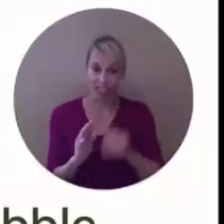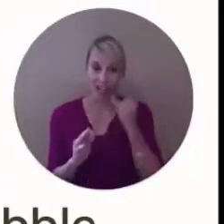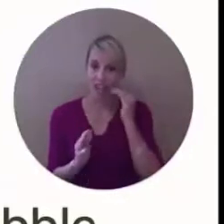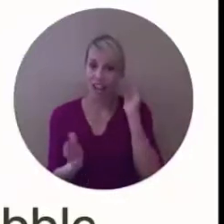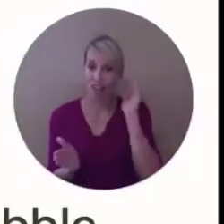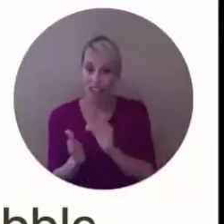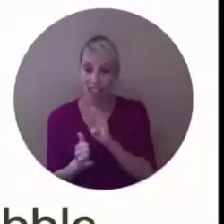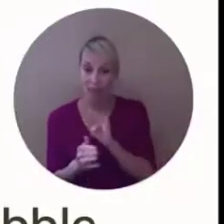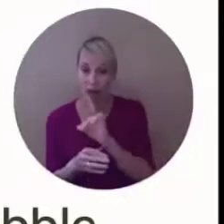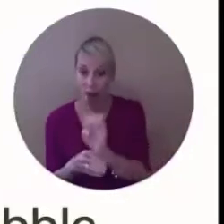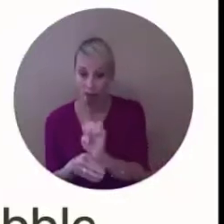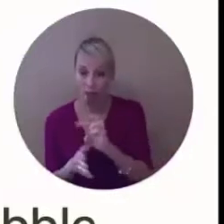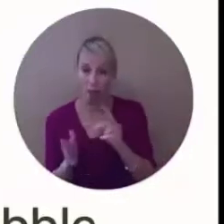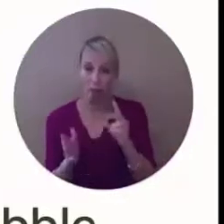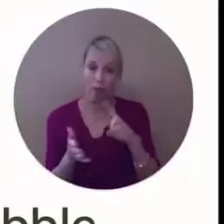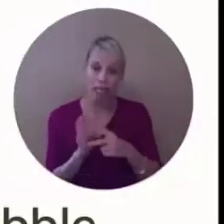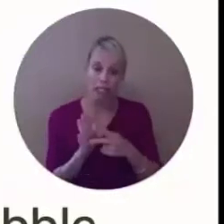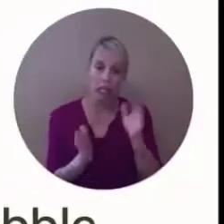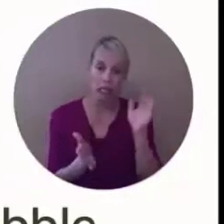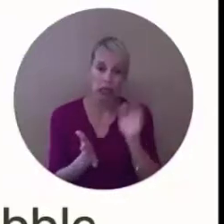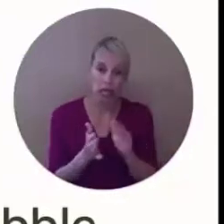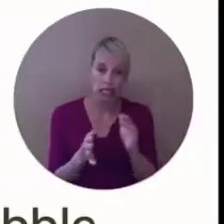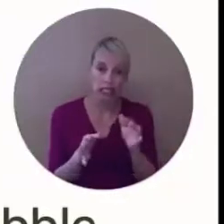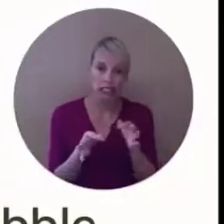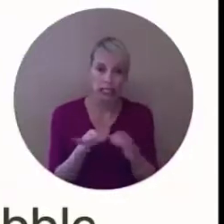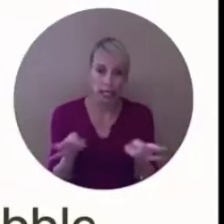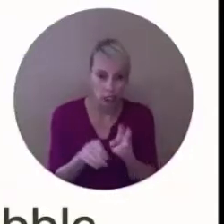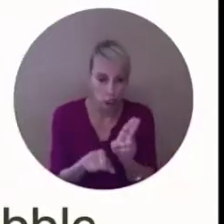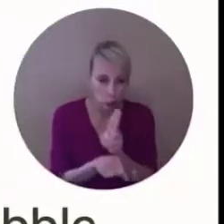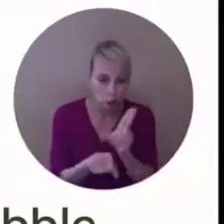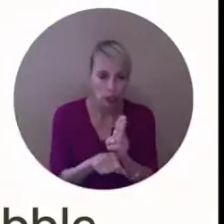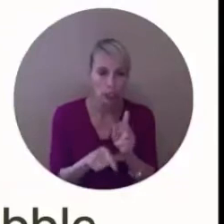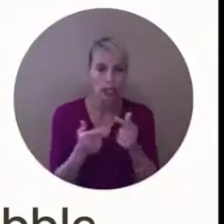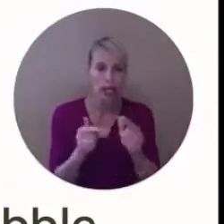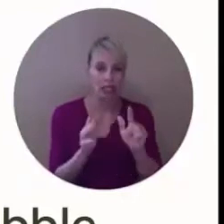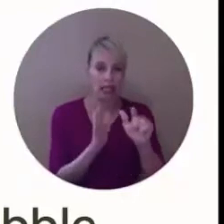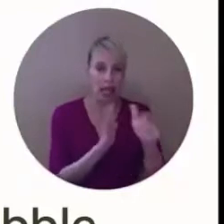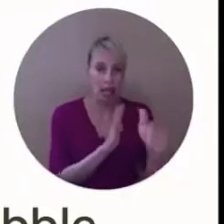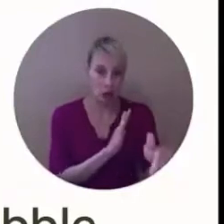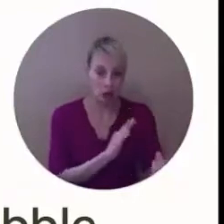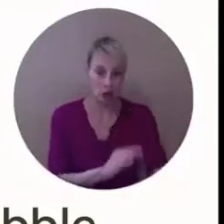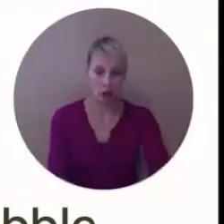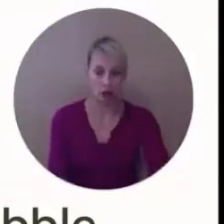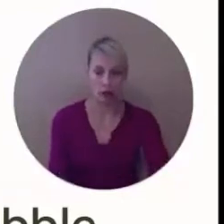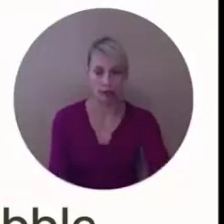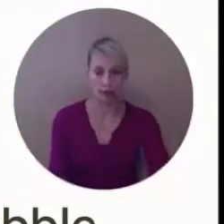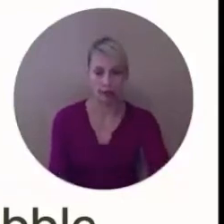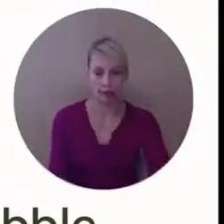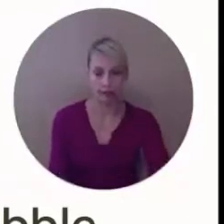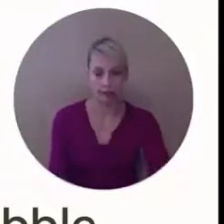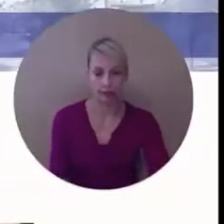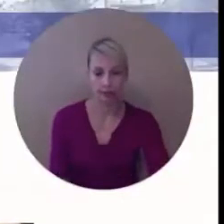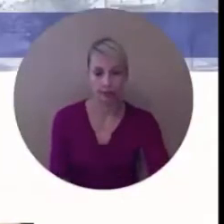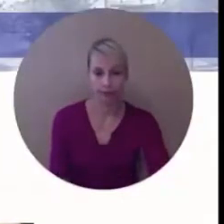And babbling decreases with the less interactions which means less language use and even less later.